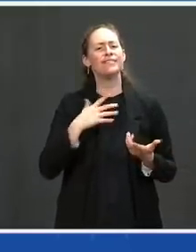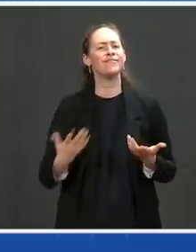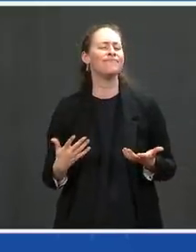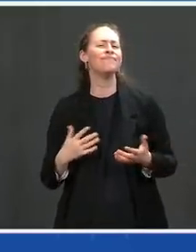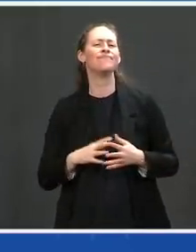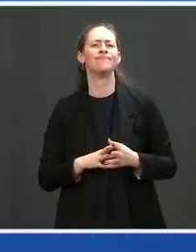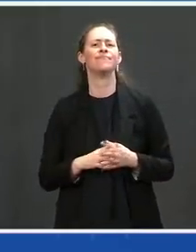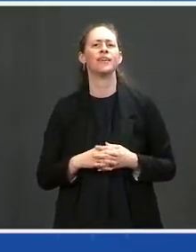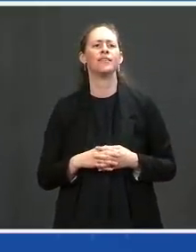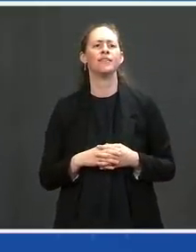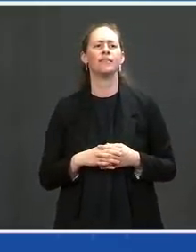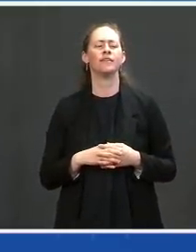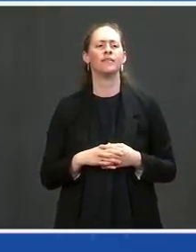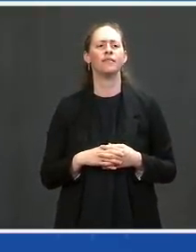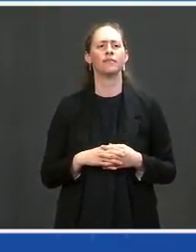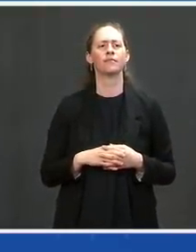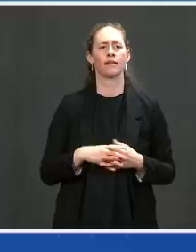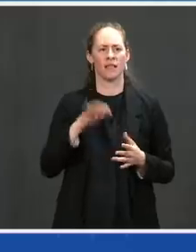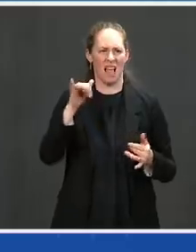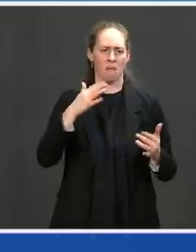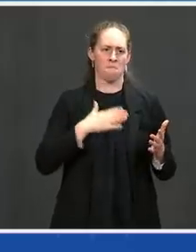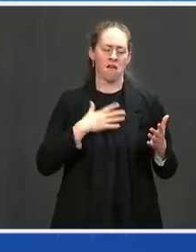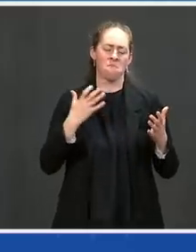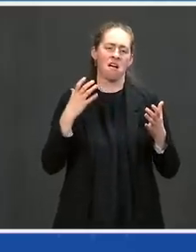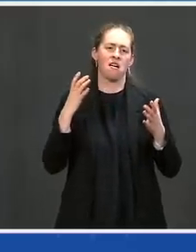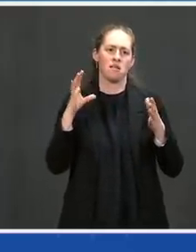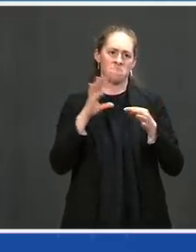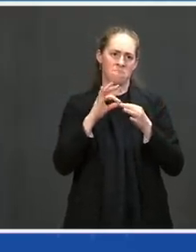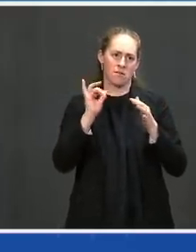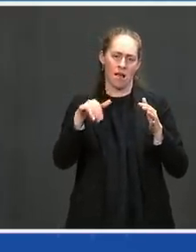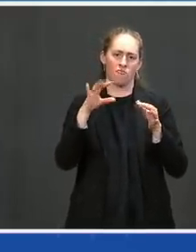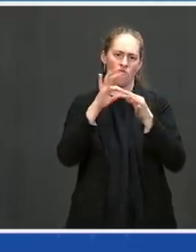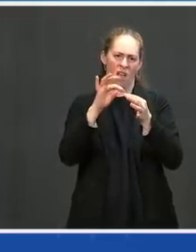Last point I'll make on the infrastructure -- and I apologize for spending more time on it, but --